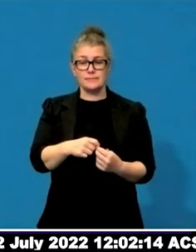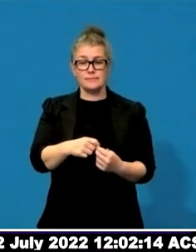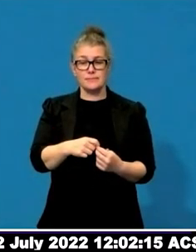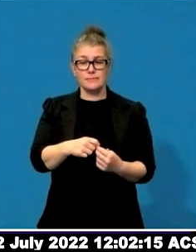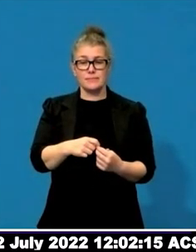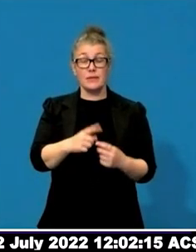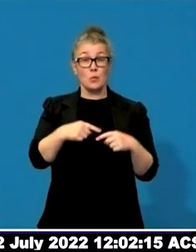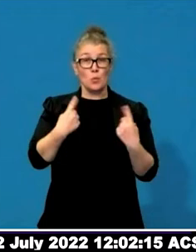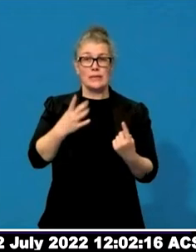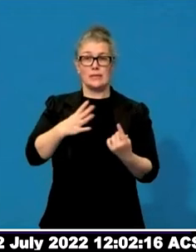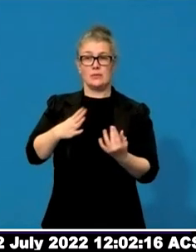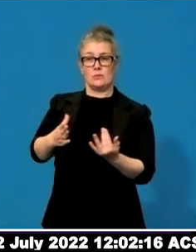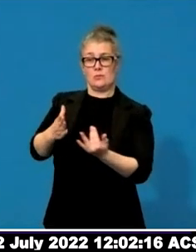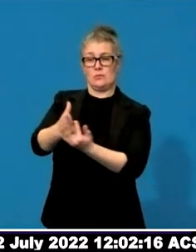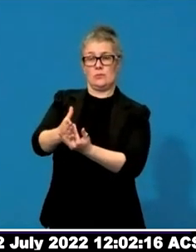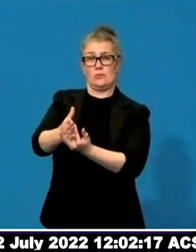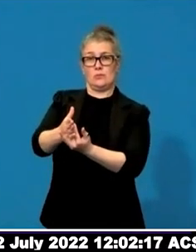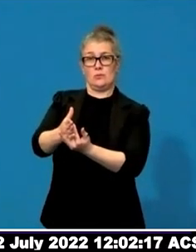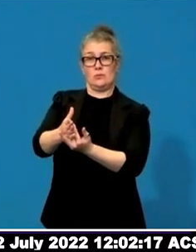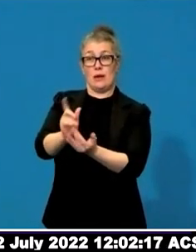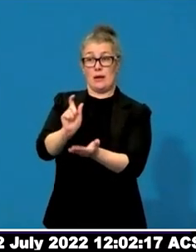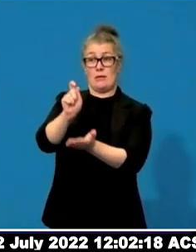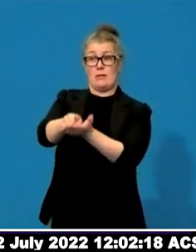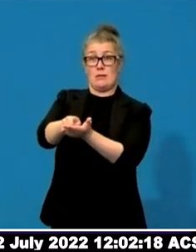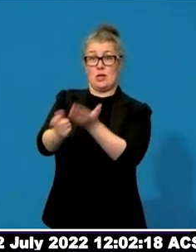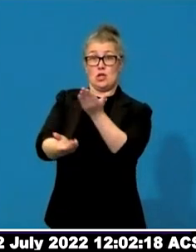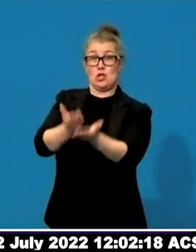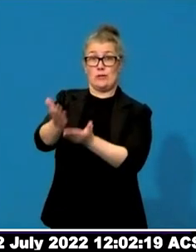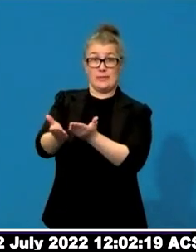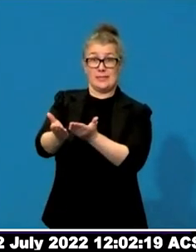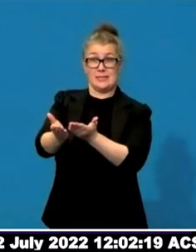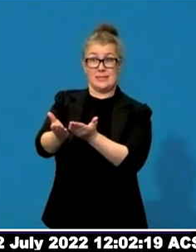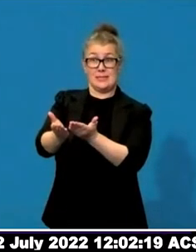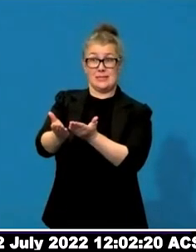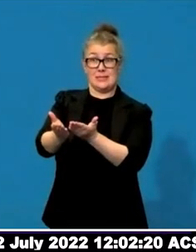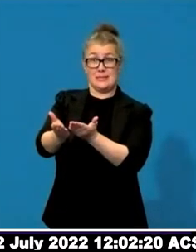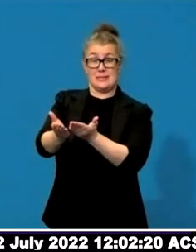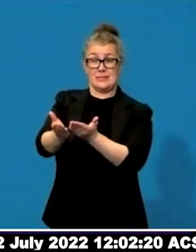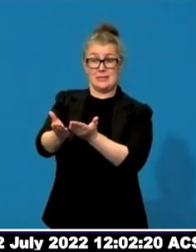and pay for services that could, in fact, be less